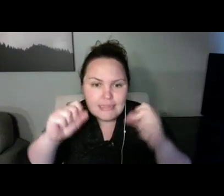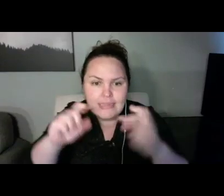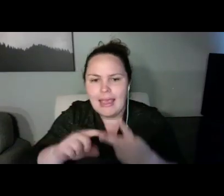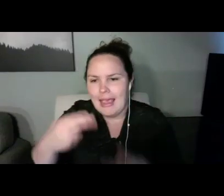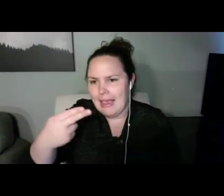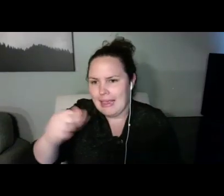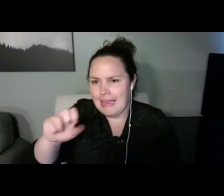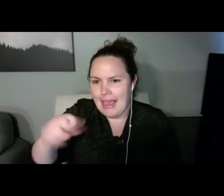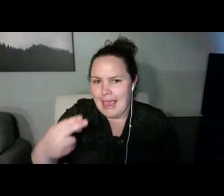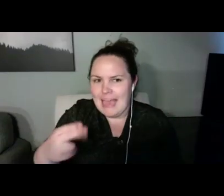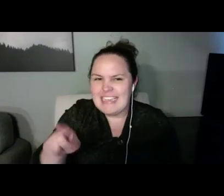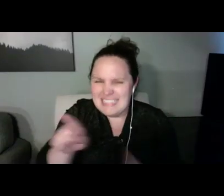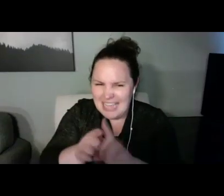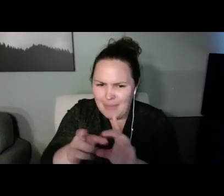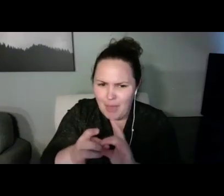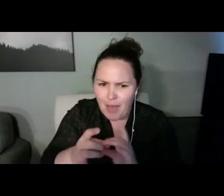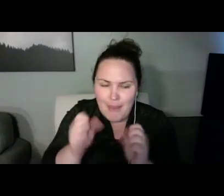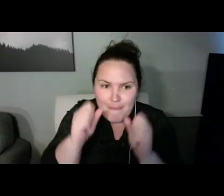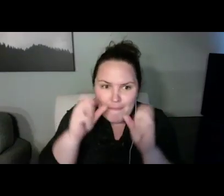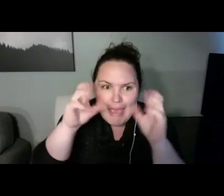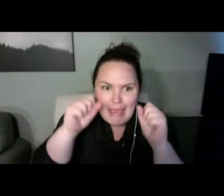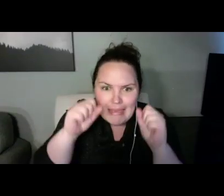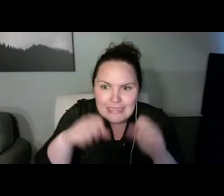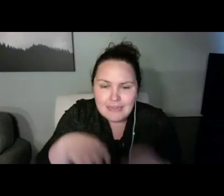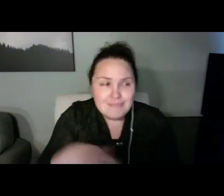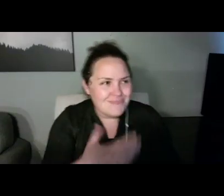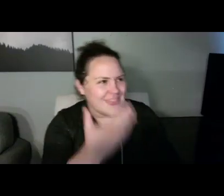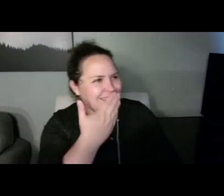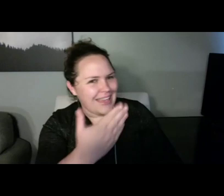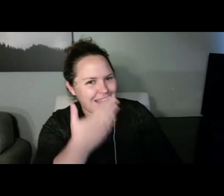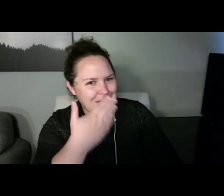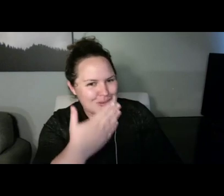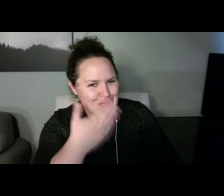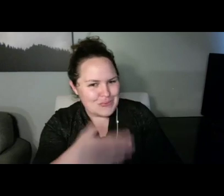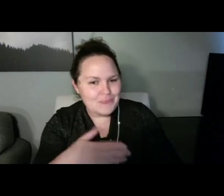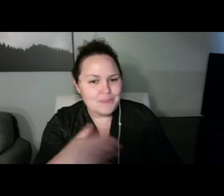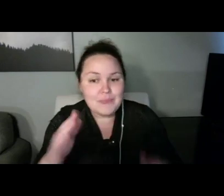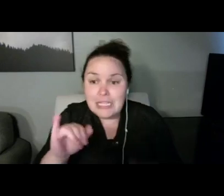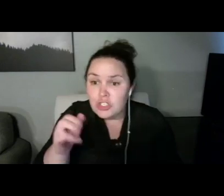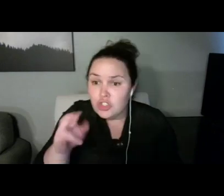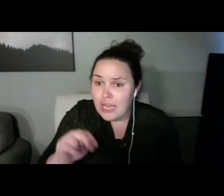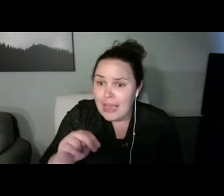Eme: Thanks. >> Jen: Jane said, Eme, great self portrait.